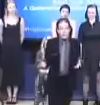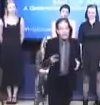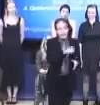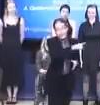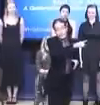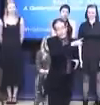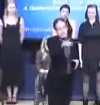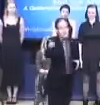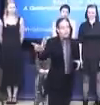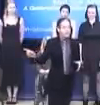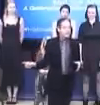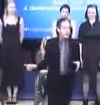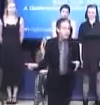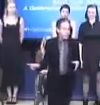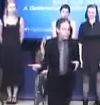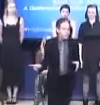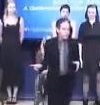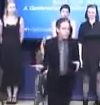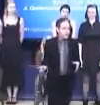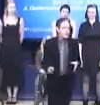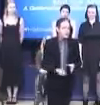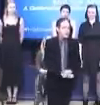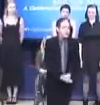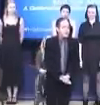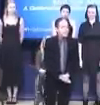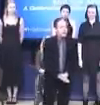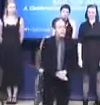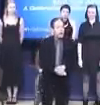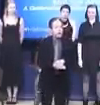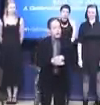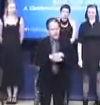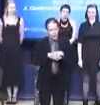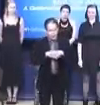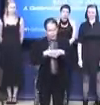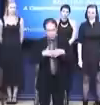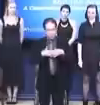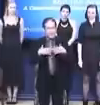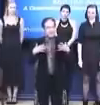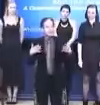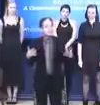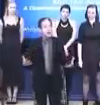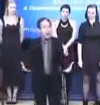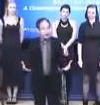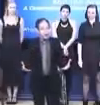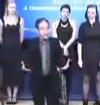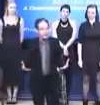Not allowed to sit together in the same row of a theater. But, when our young characters break into song,